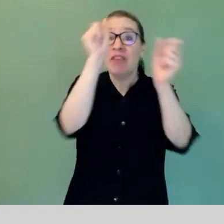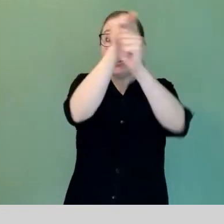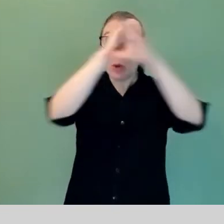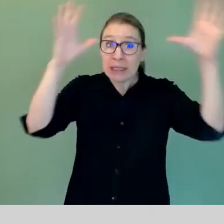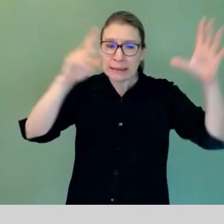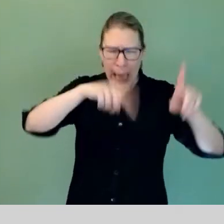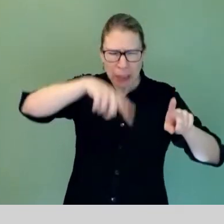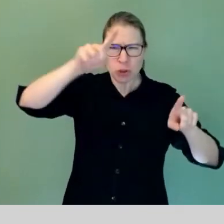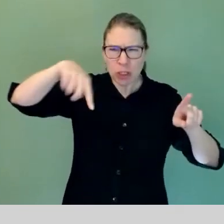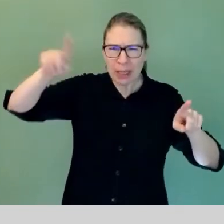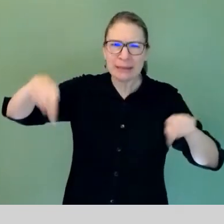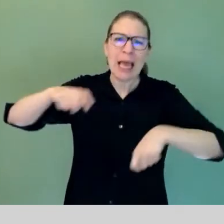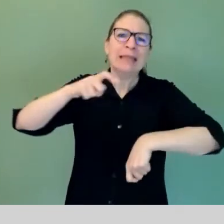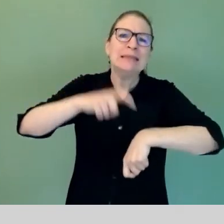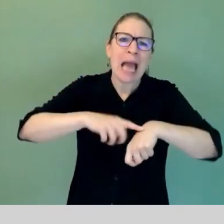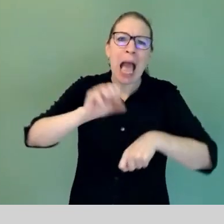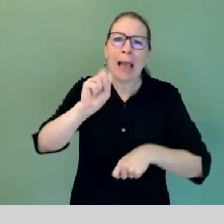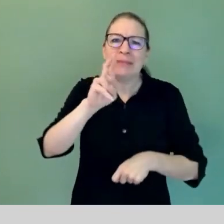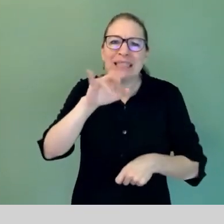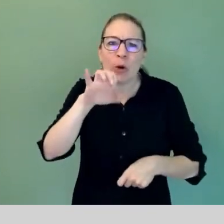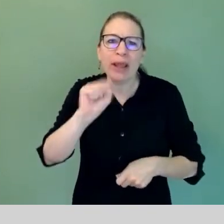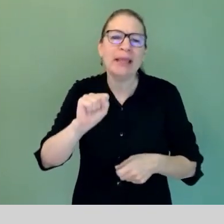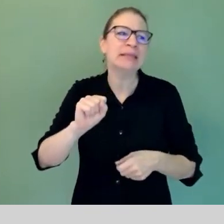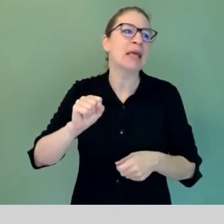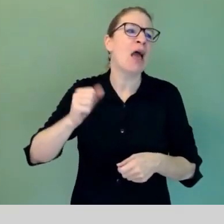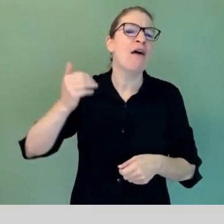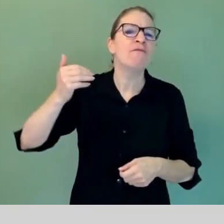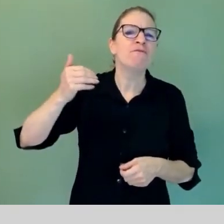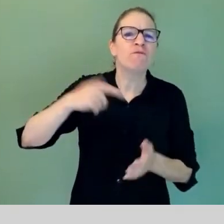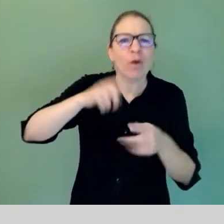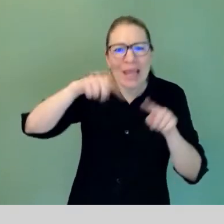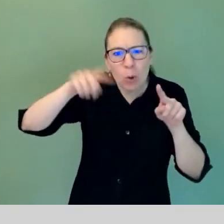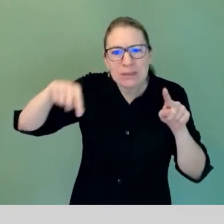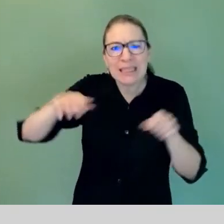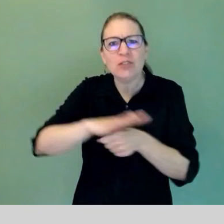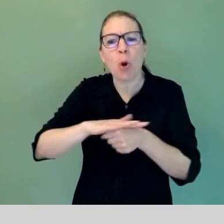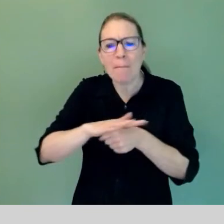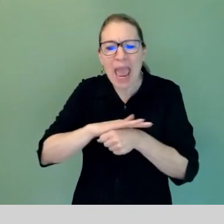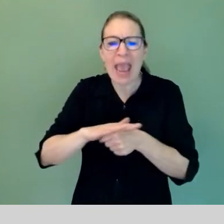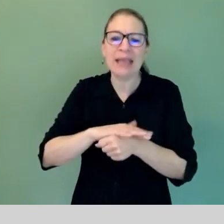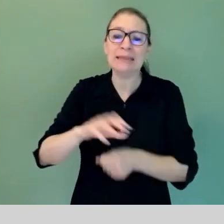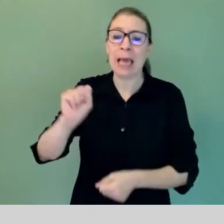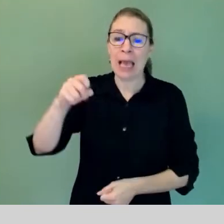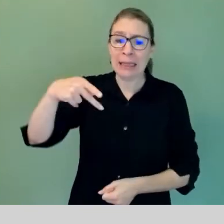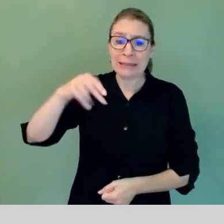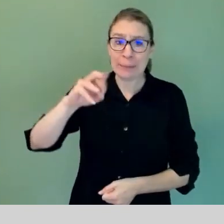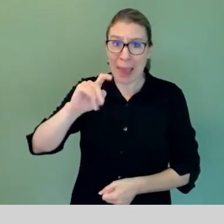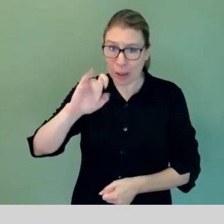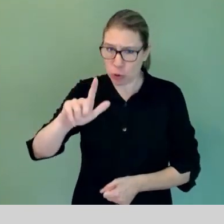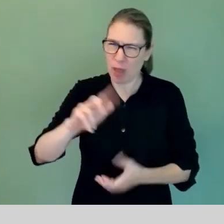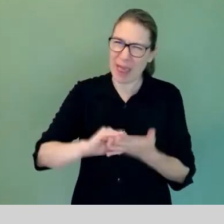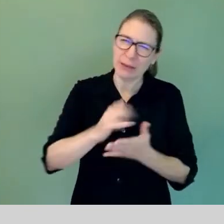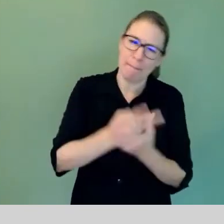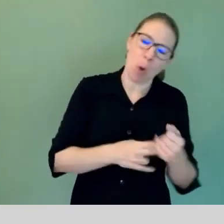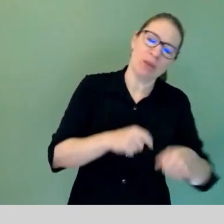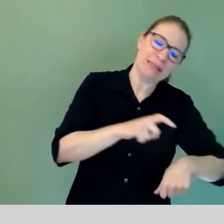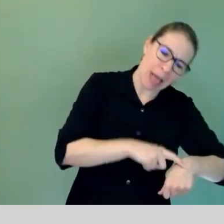visualizations in time series in frequency domain, the spectrograms, which is a combination of time series and frequency domain.